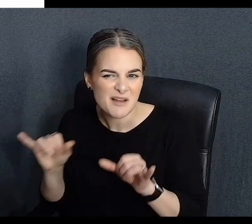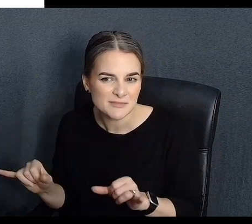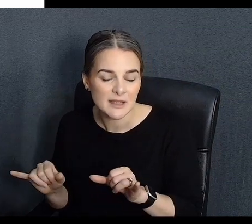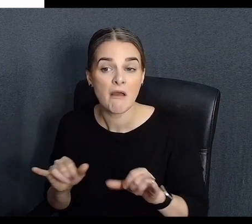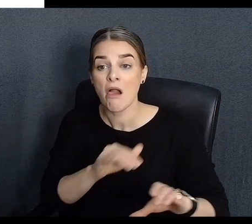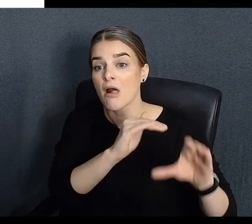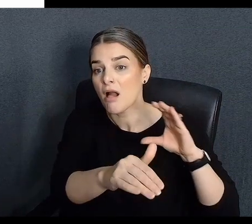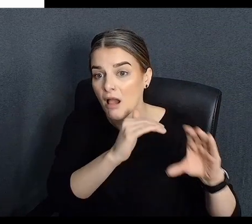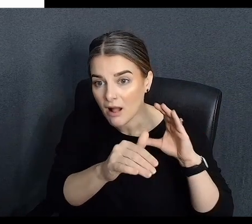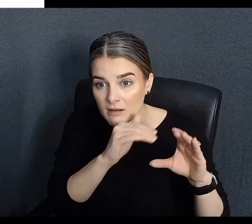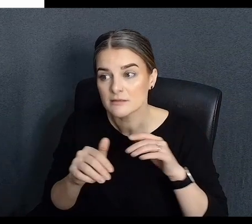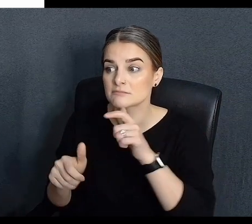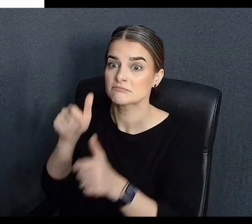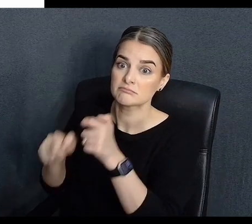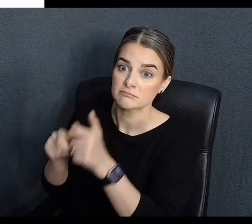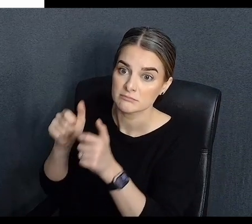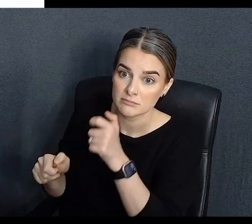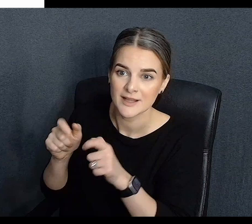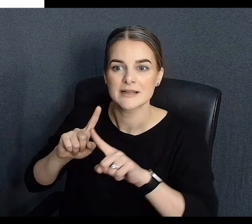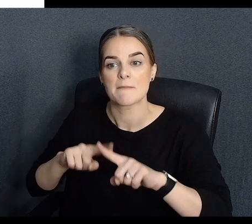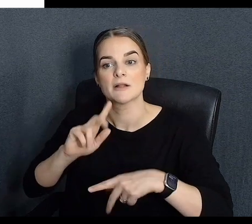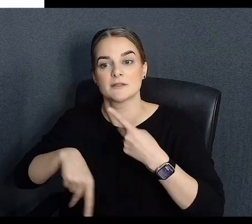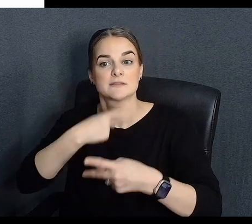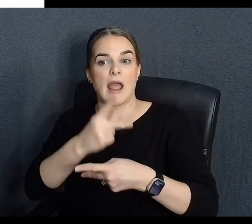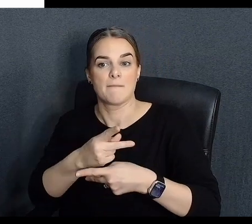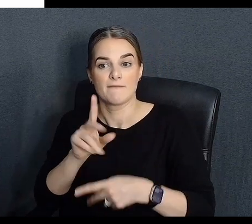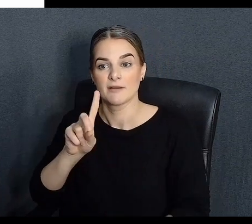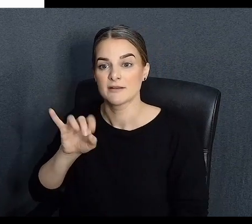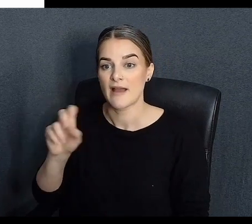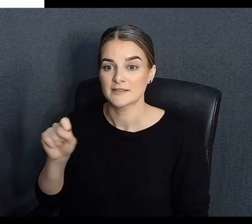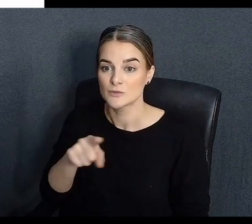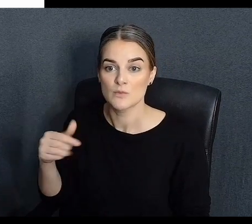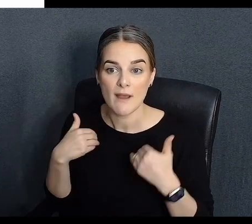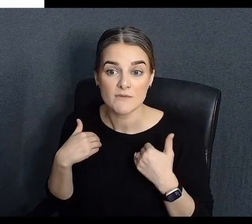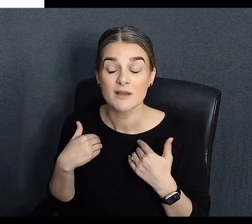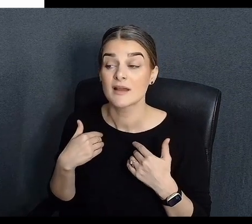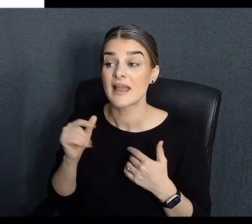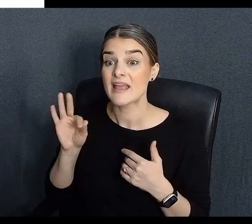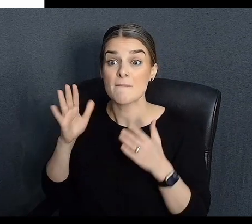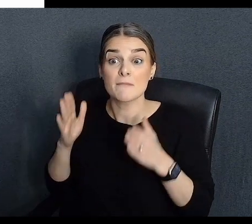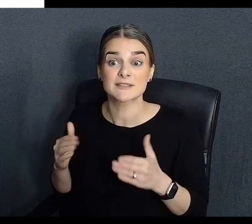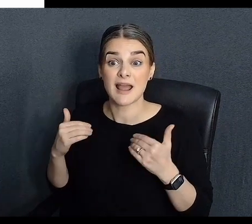depending on what type of device you have. So especially for someone with a complex body and complex access